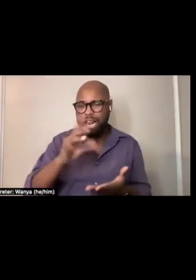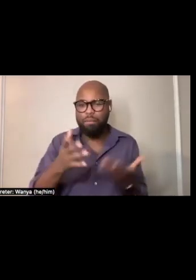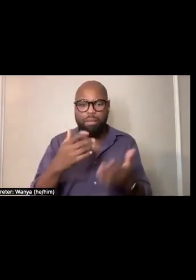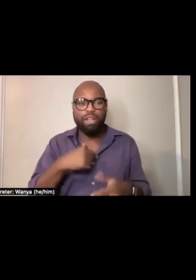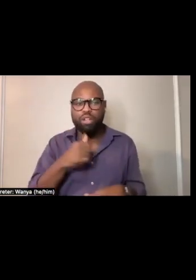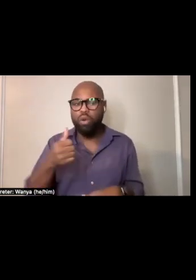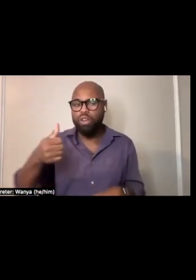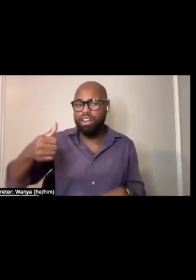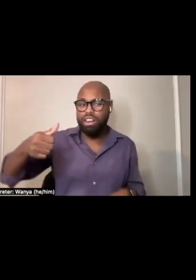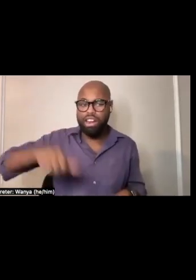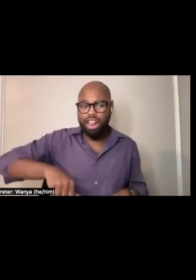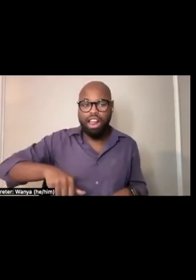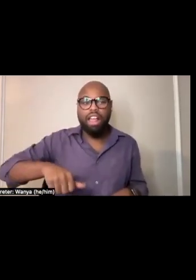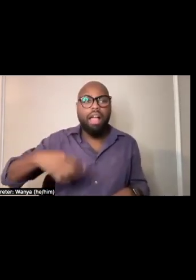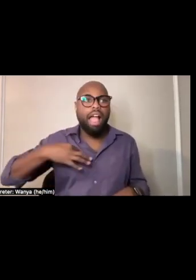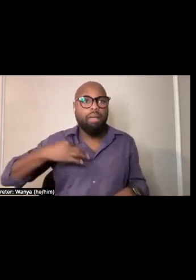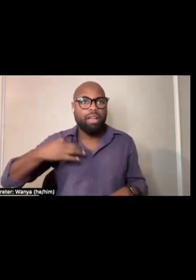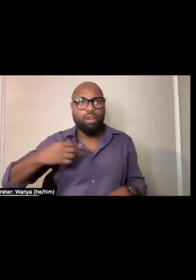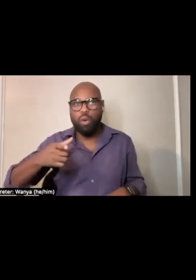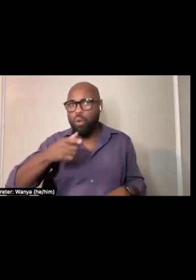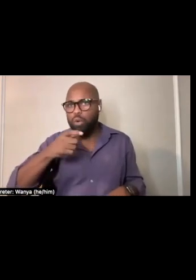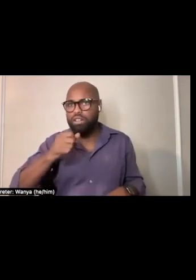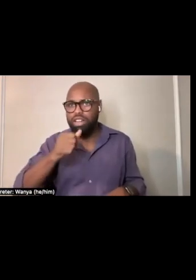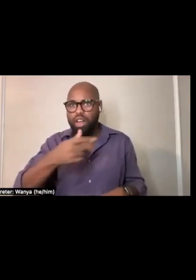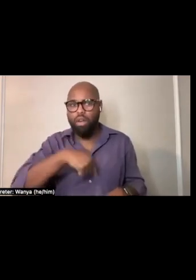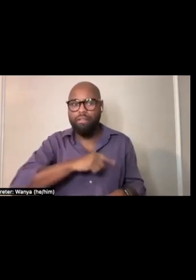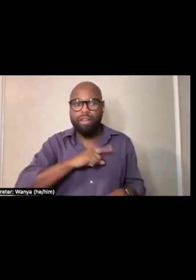qualified if they're using a Section 8 voucher.